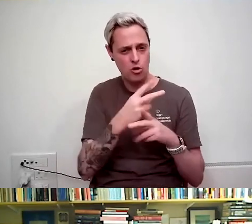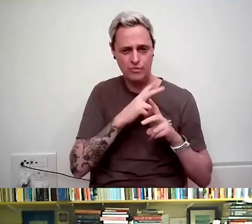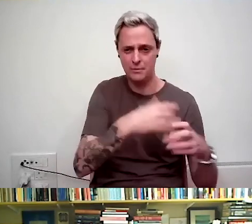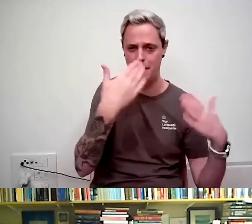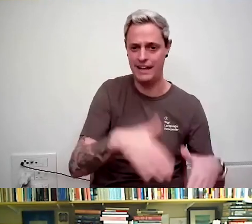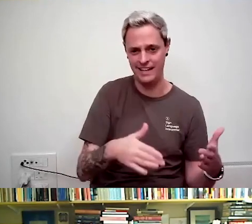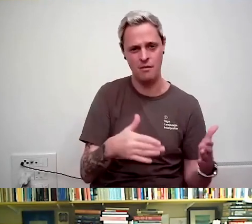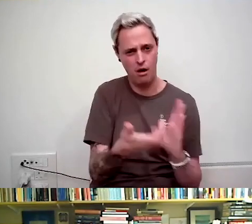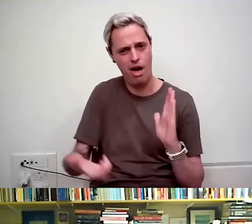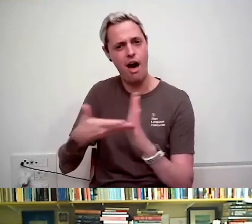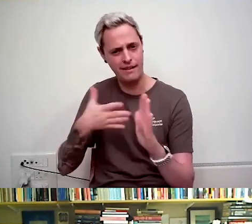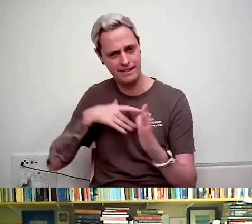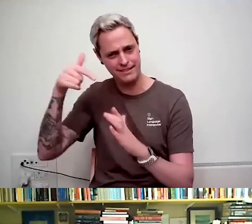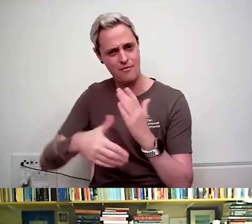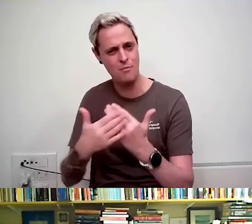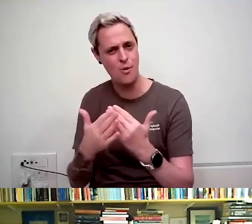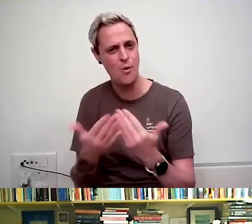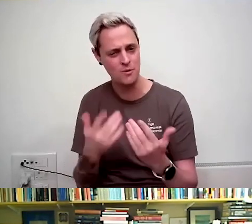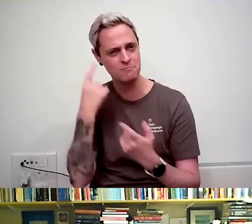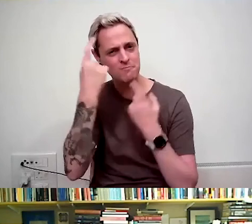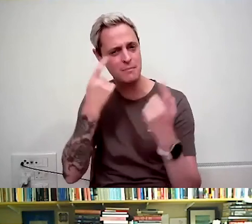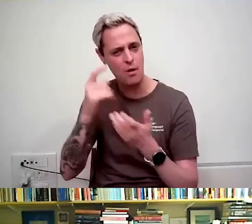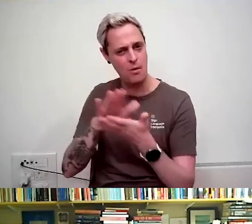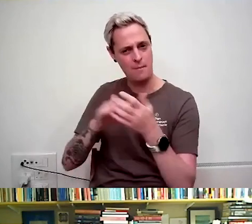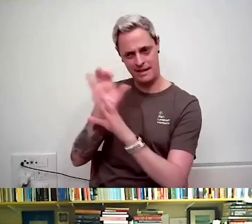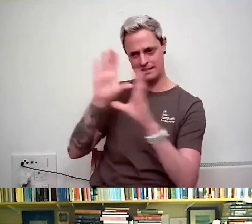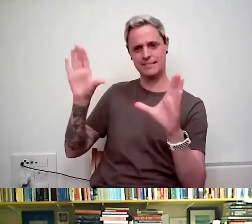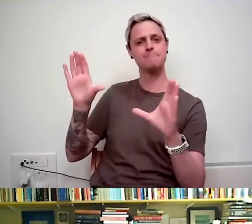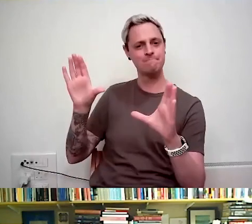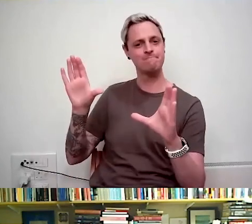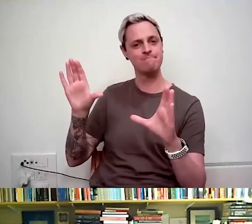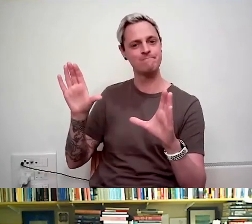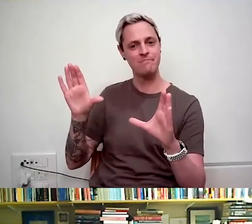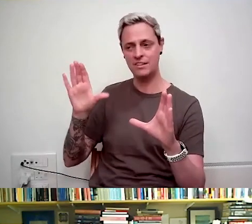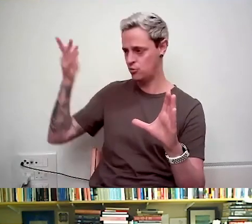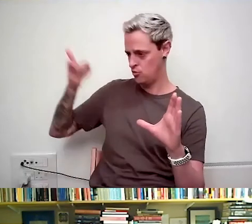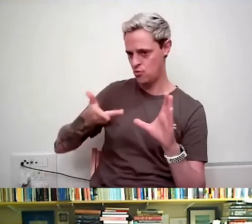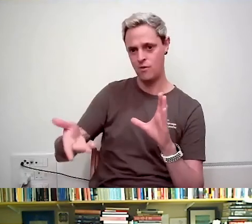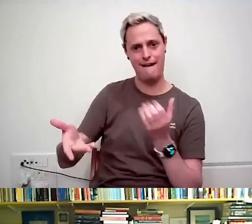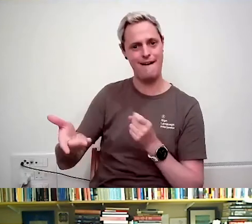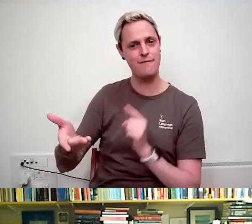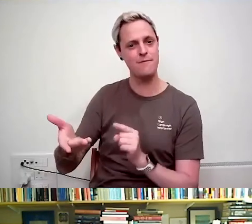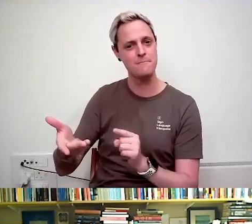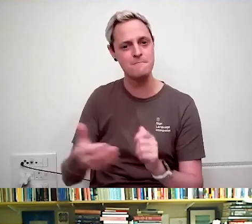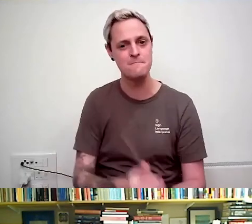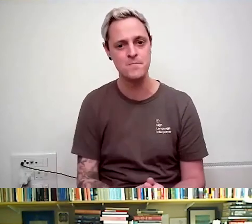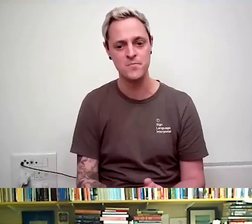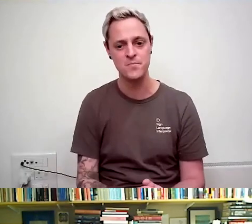a helpful place to rethink some of this stuff and to give it further reflection.